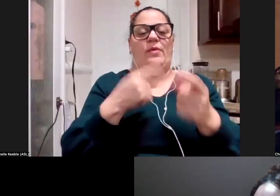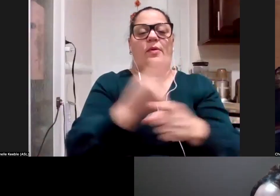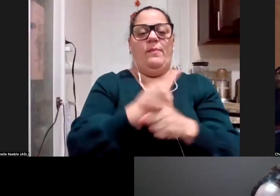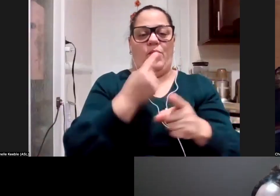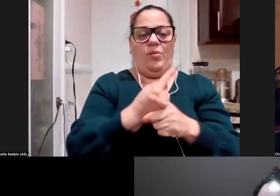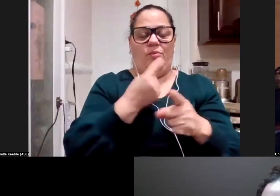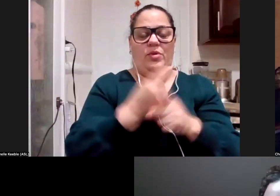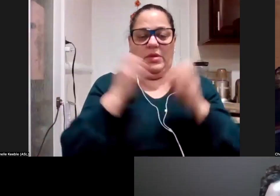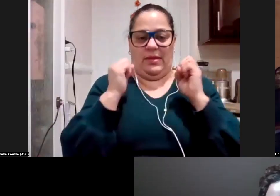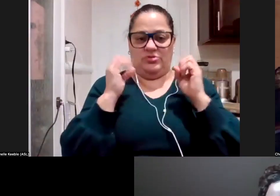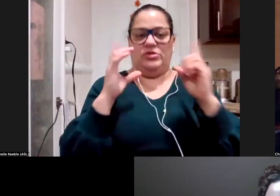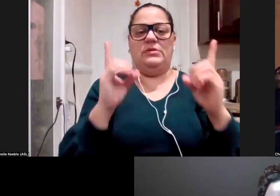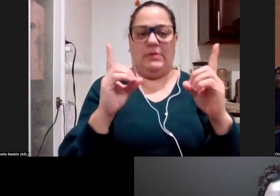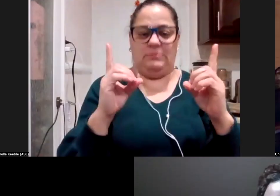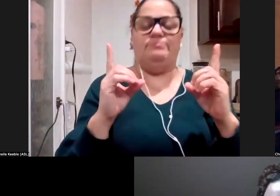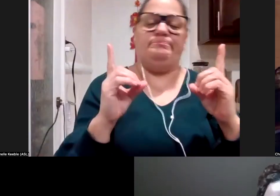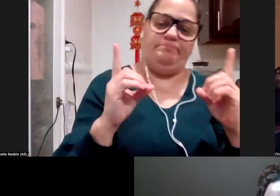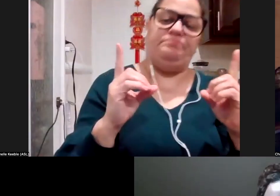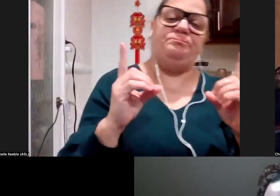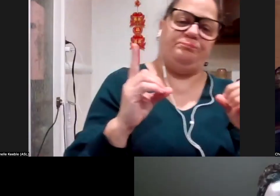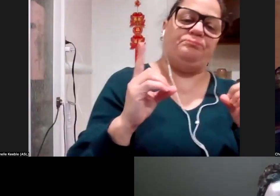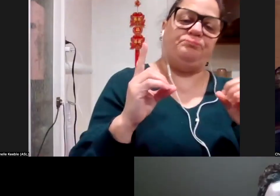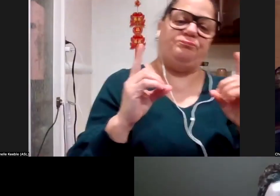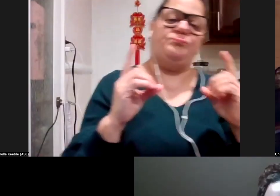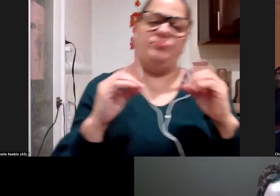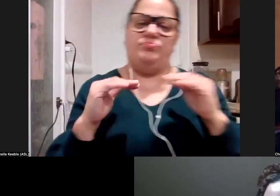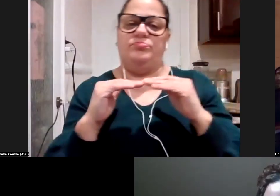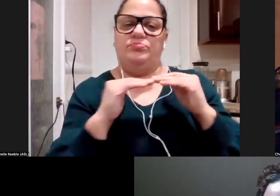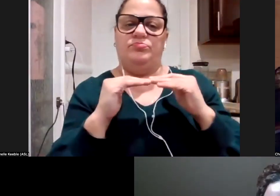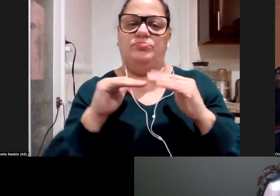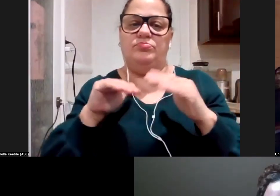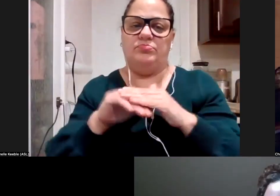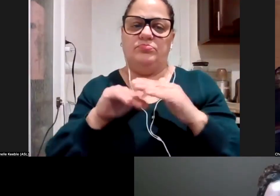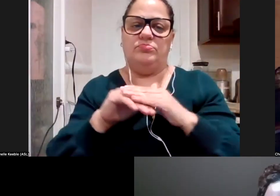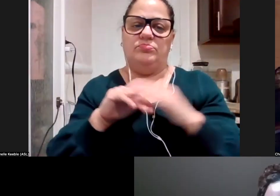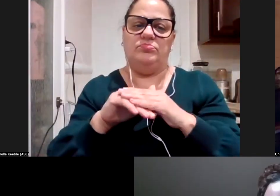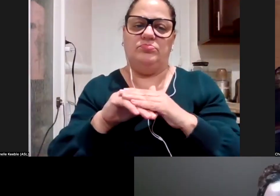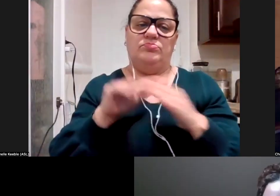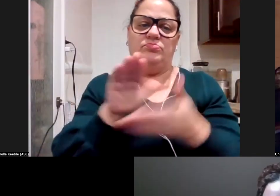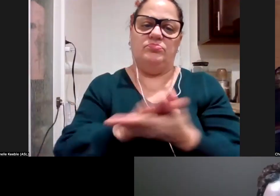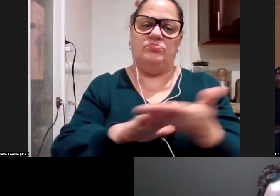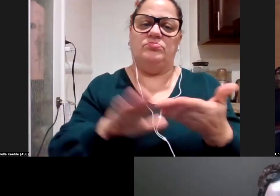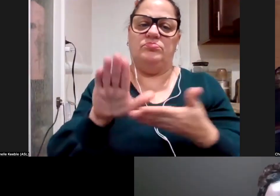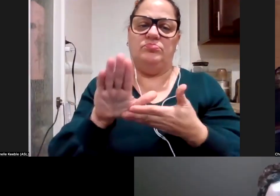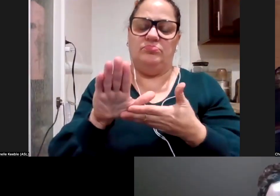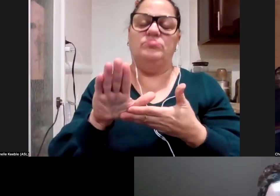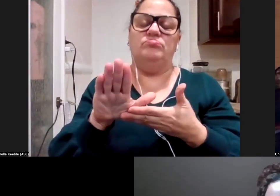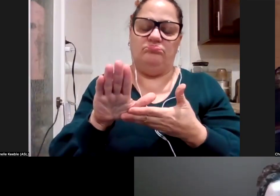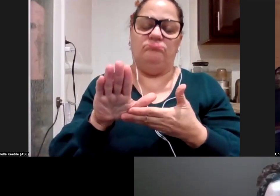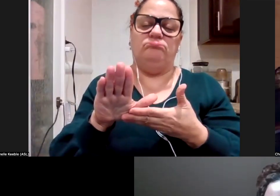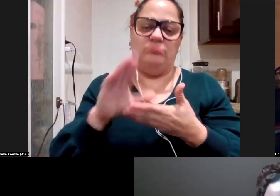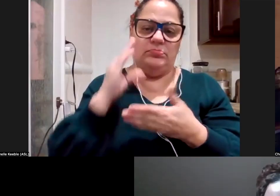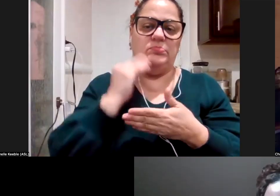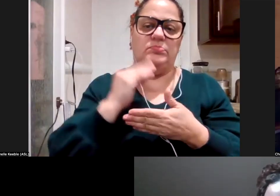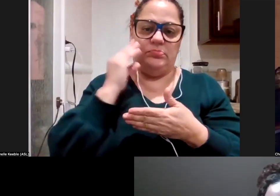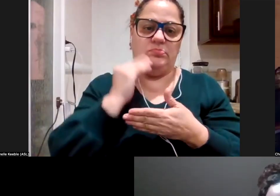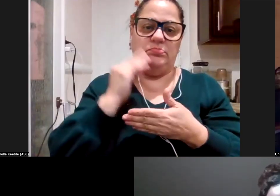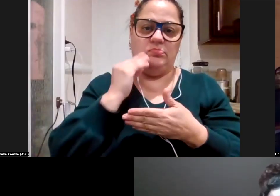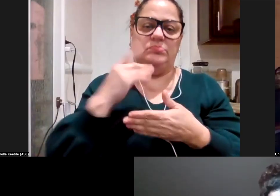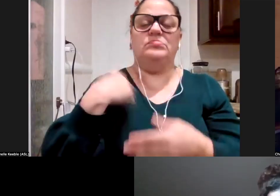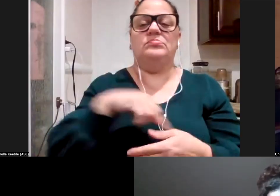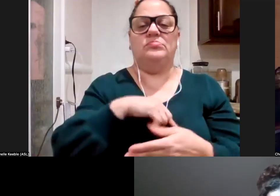uh to to equal access in all aspects of the higher ed experience. So our Henry Viscardi students all